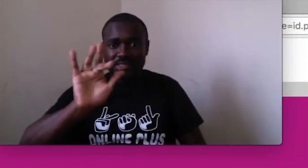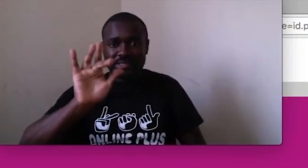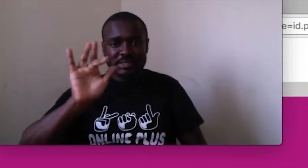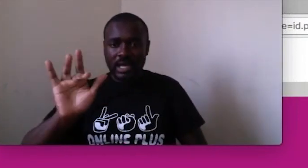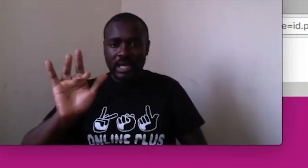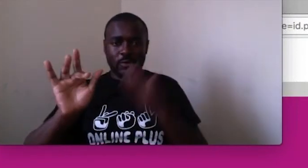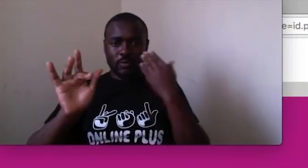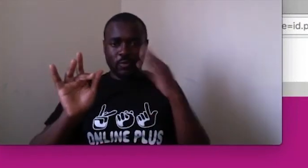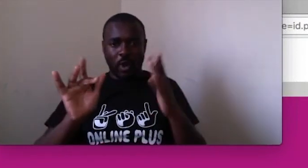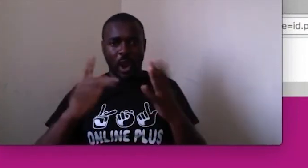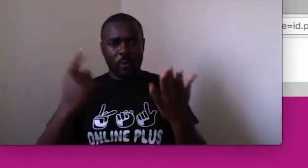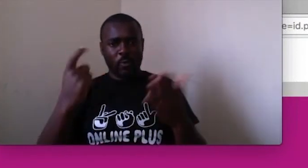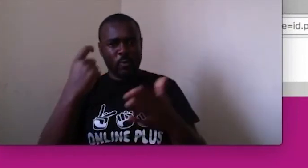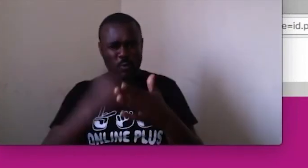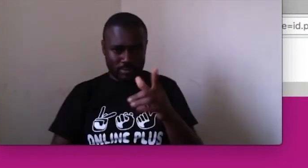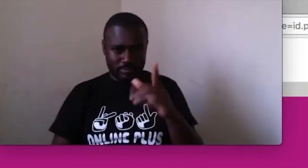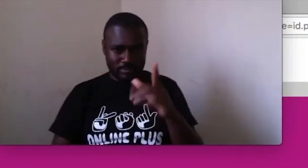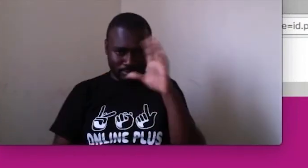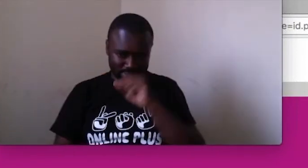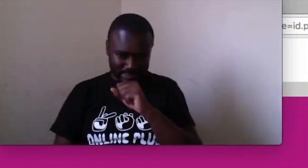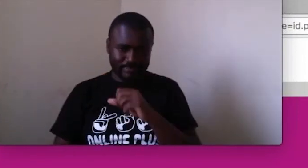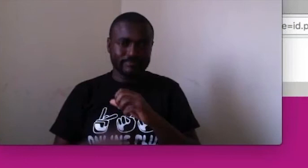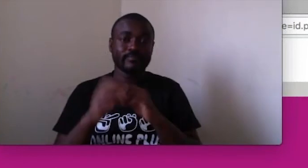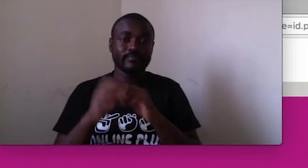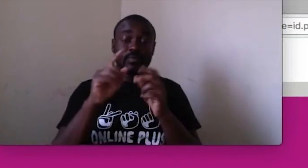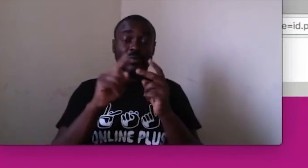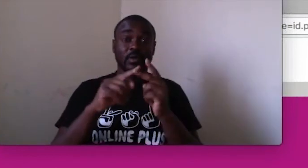I didn't know how to do all that, the costs